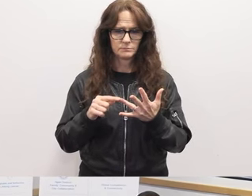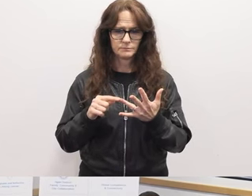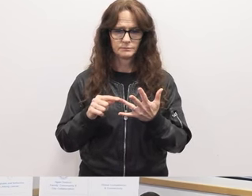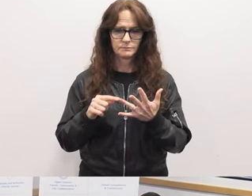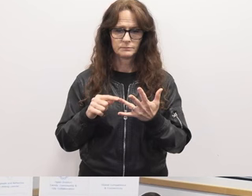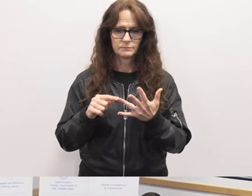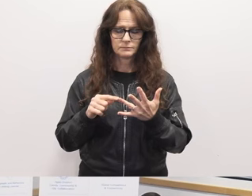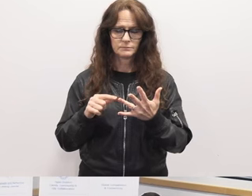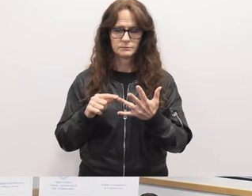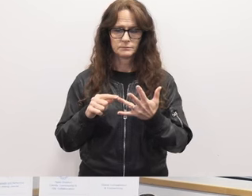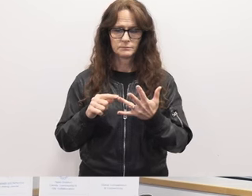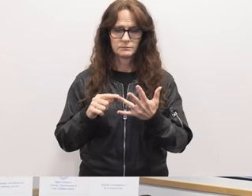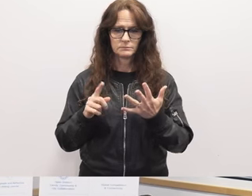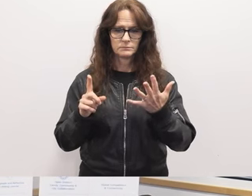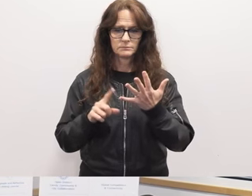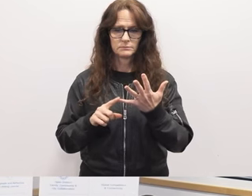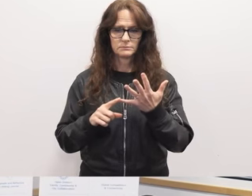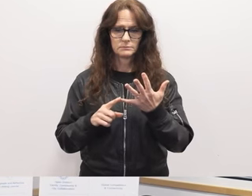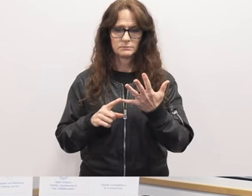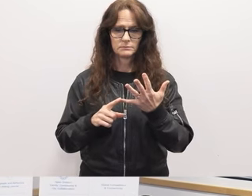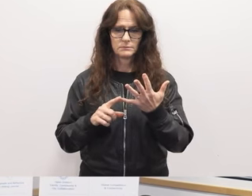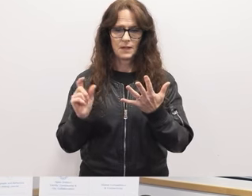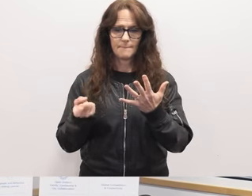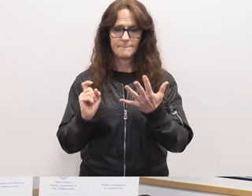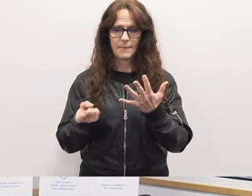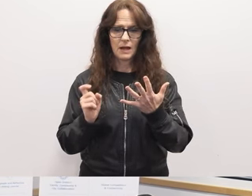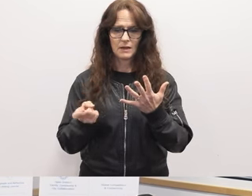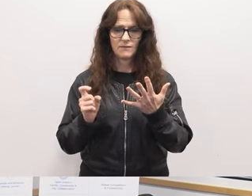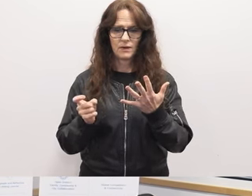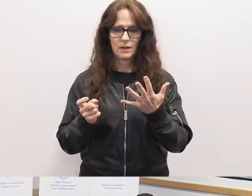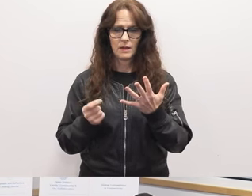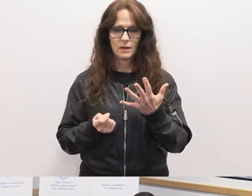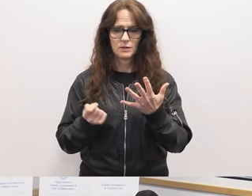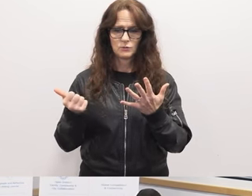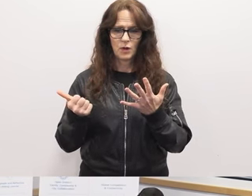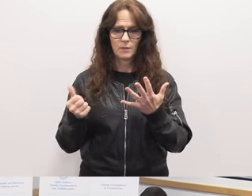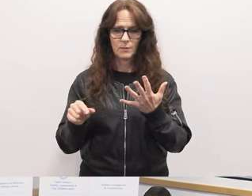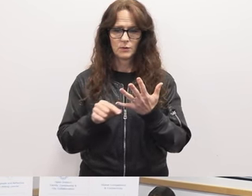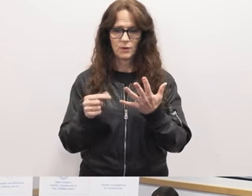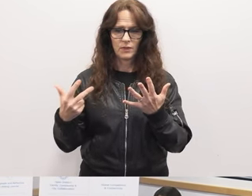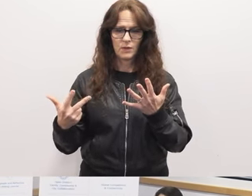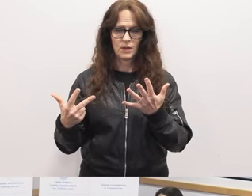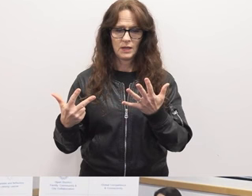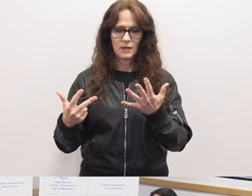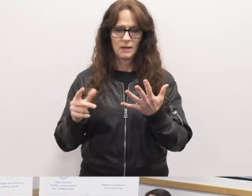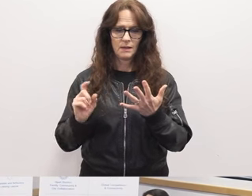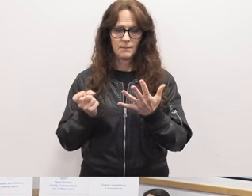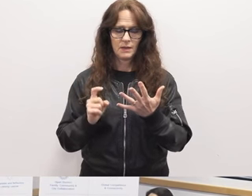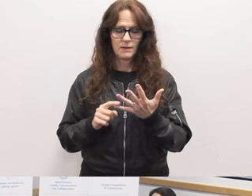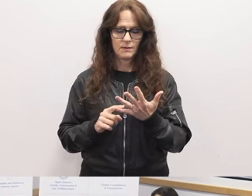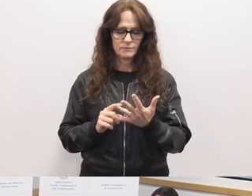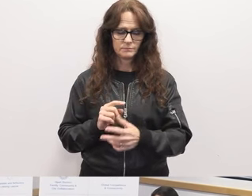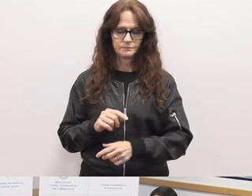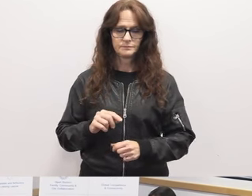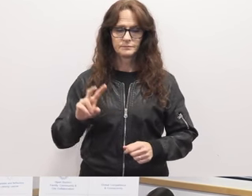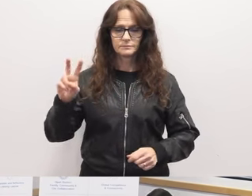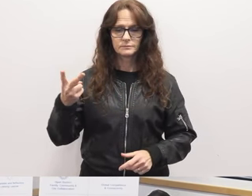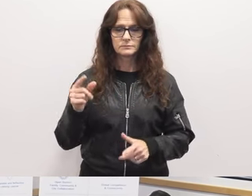[AJ Crabill] Maria. Modify to drop grade three. [AJ Crabill] All right, goal two, Maria, you're up first.